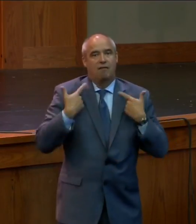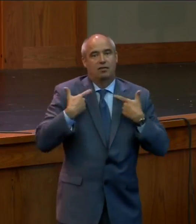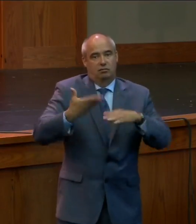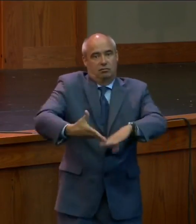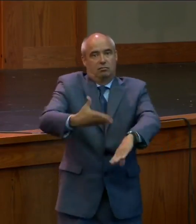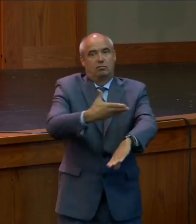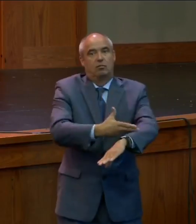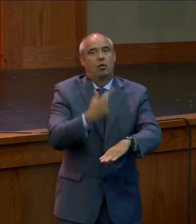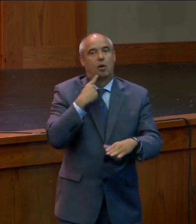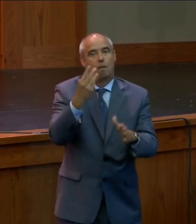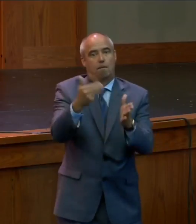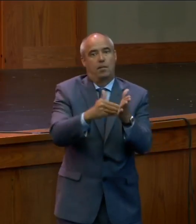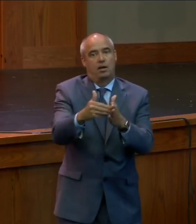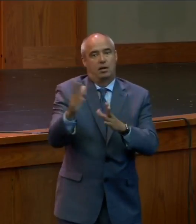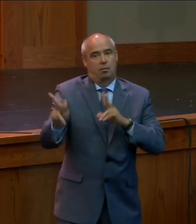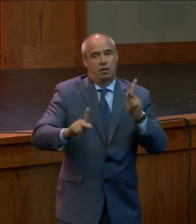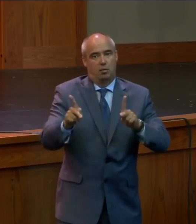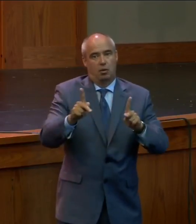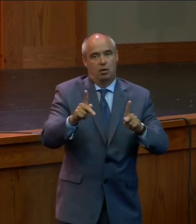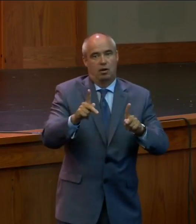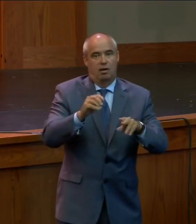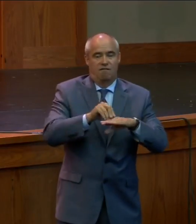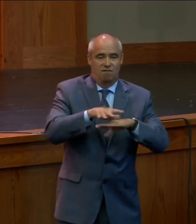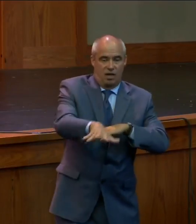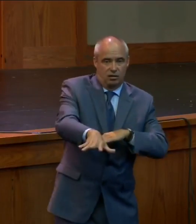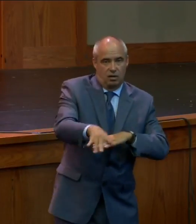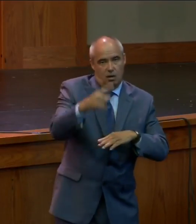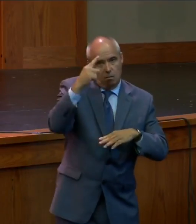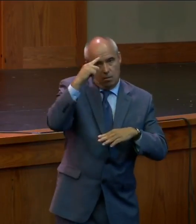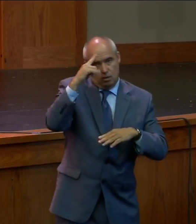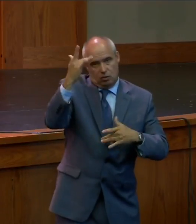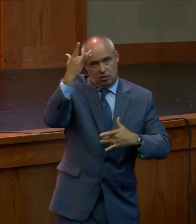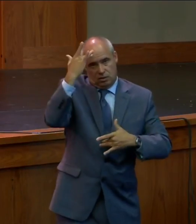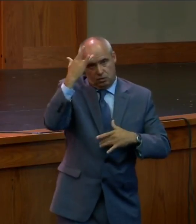MILLIONS OF PEOPLE AFFECTED BY MENTAL ILLNESS.